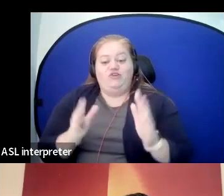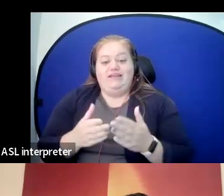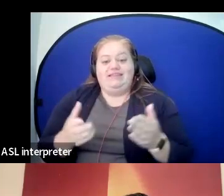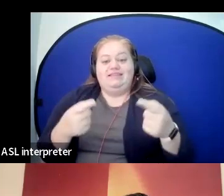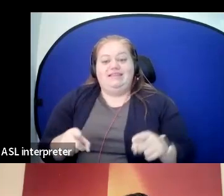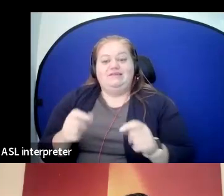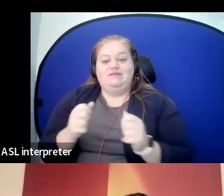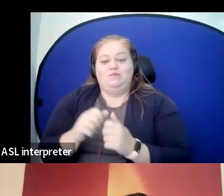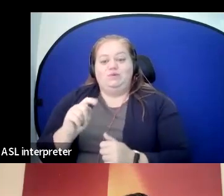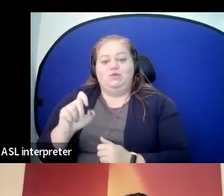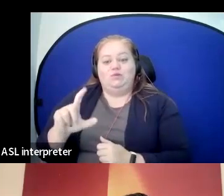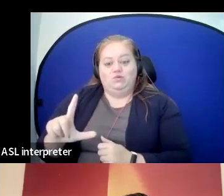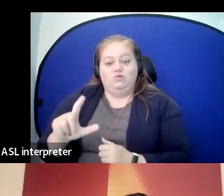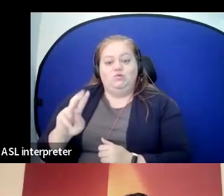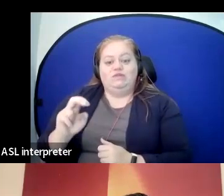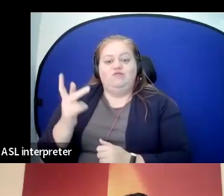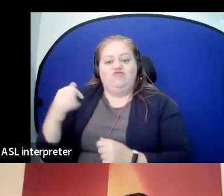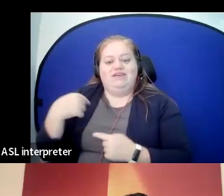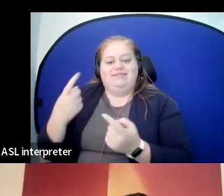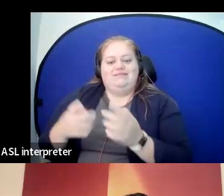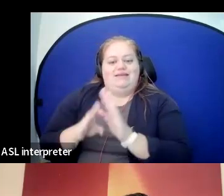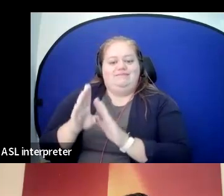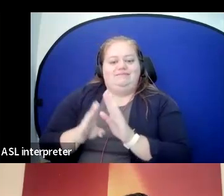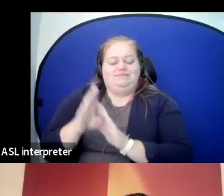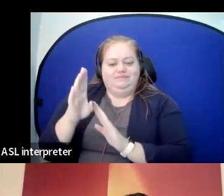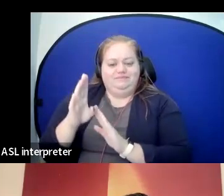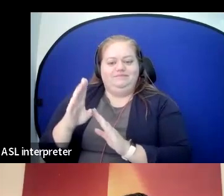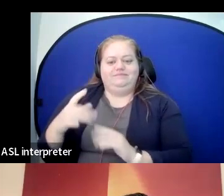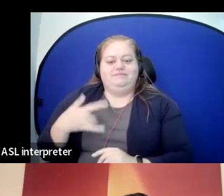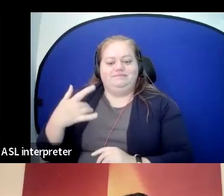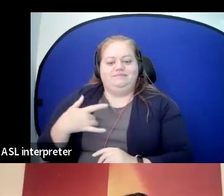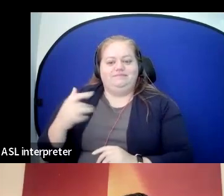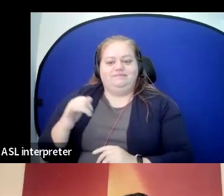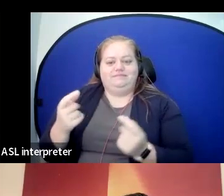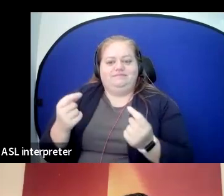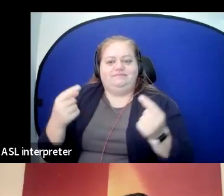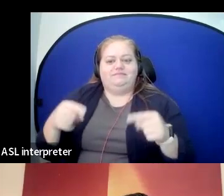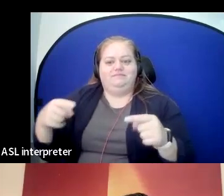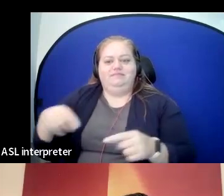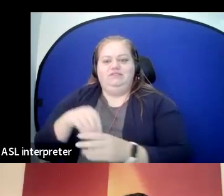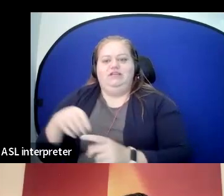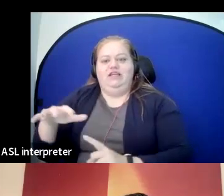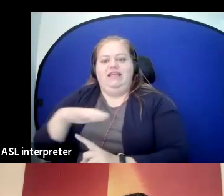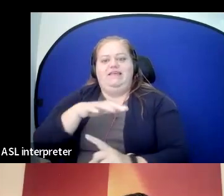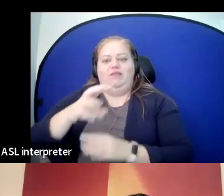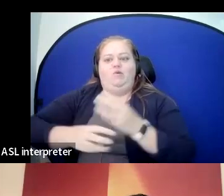that Ricky has been developing, like bringing a sense of what is going on around in the world to people who are blind and low vision